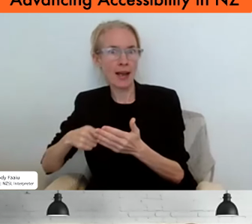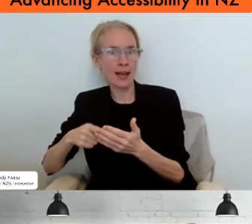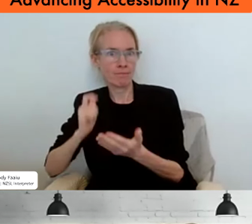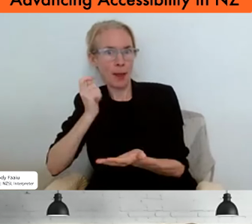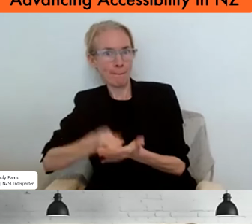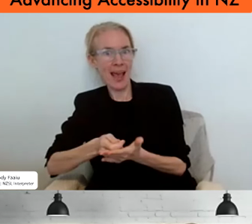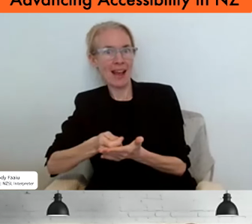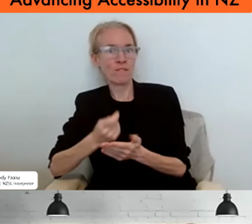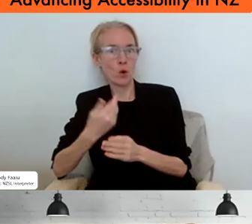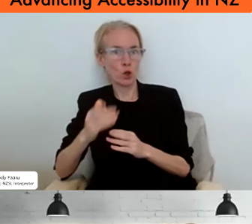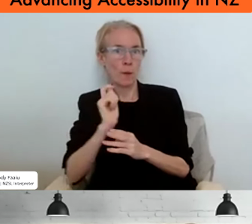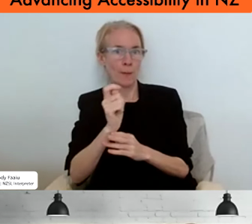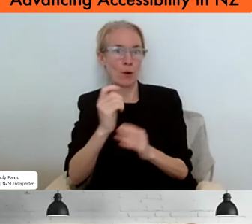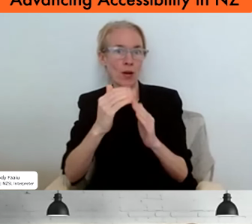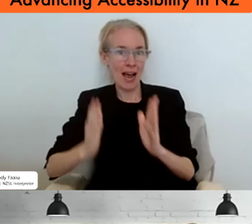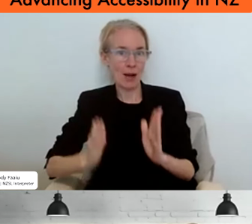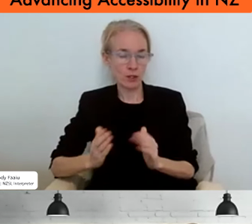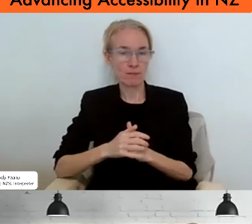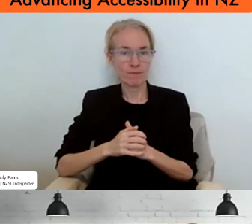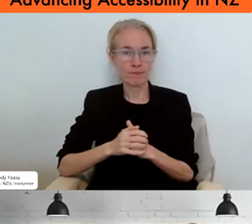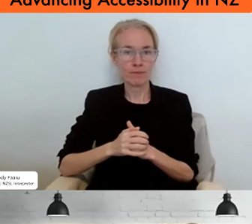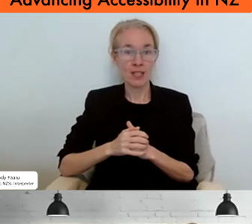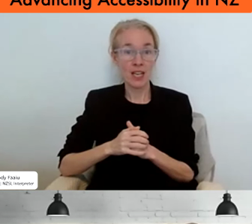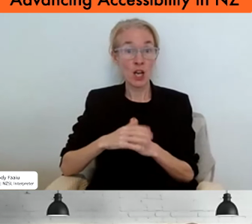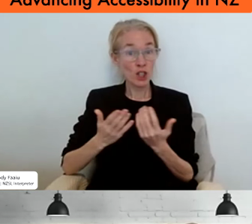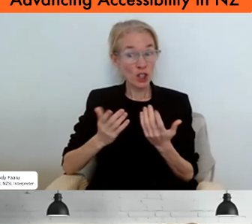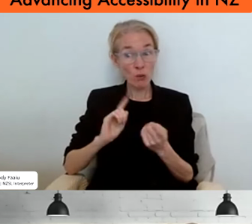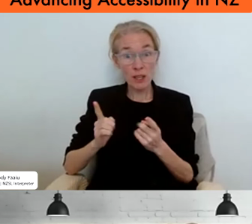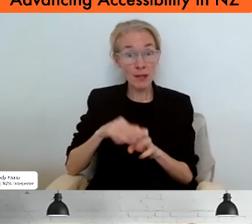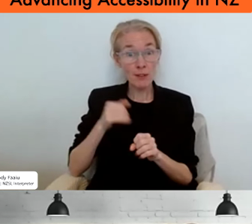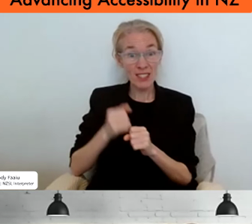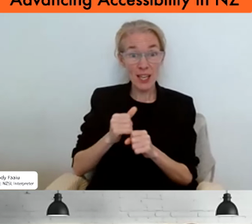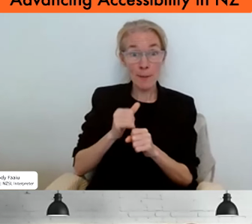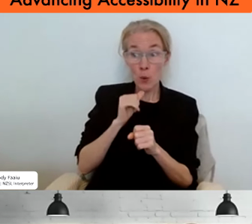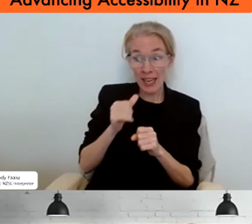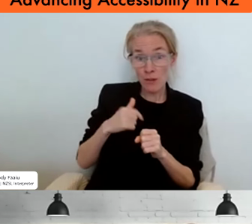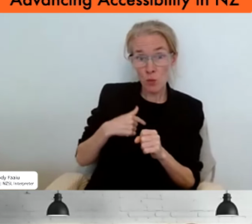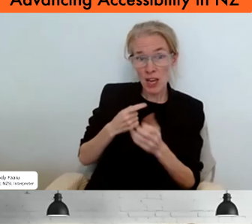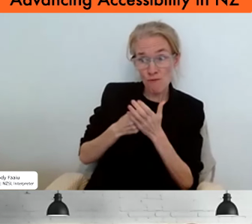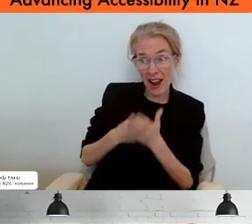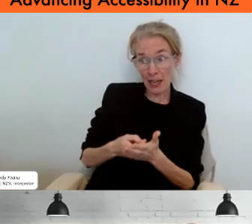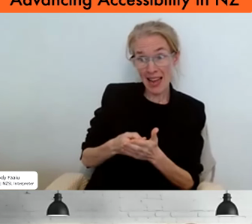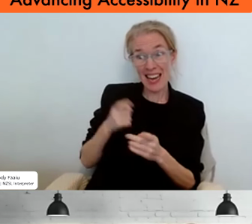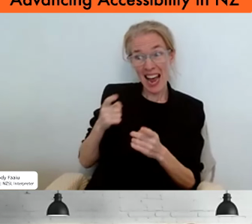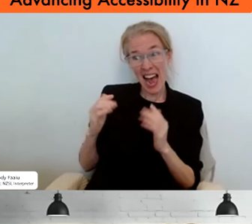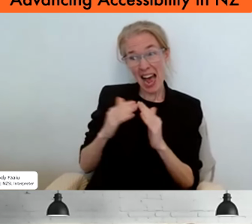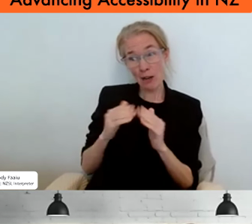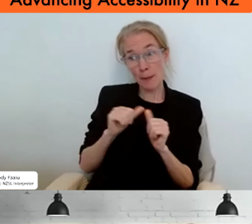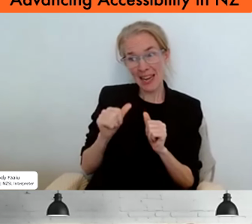asking them to add an extra few metres on to the house we have to explain the rationale behind that and what the advantages will